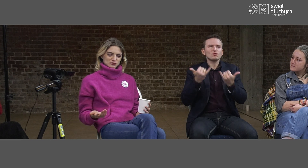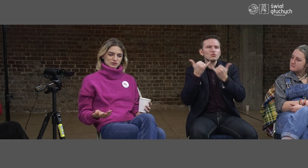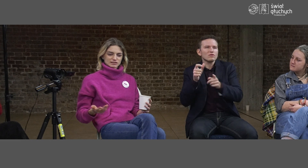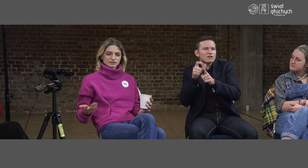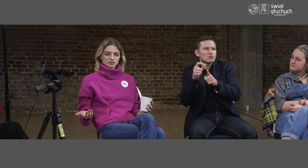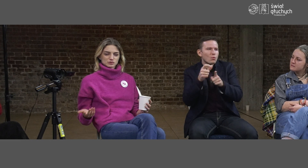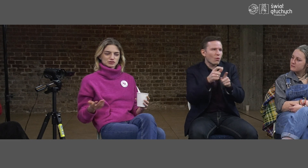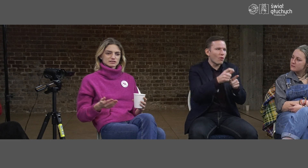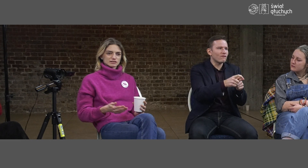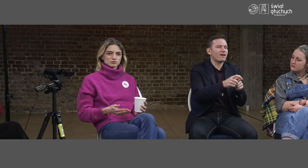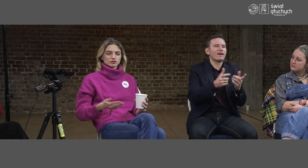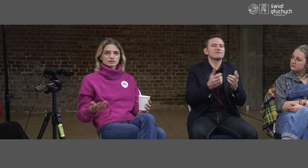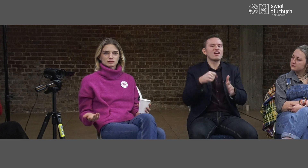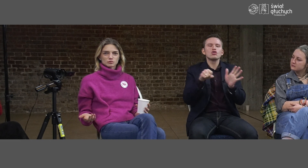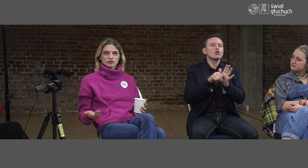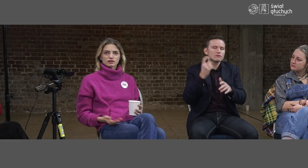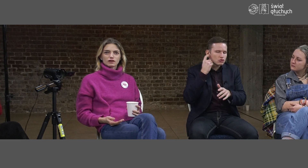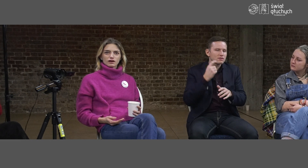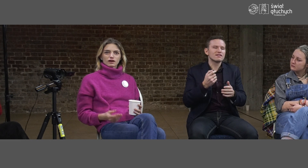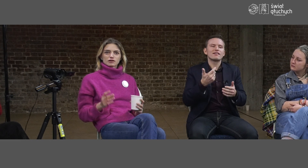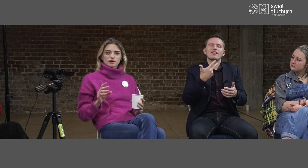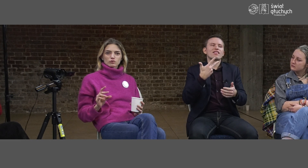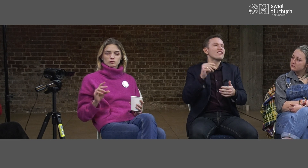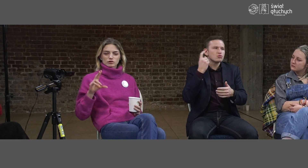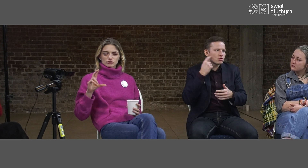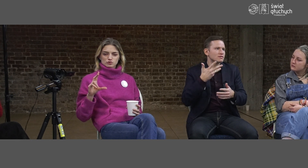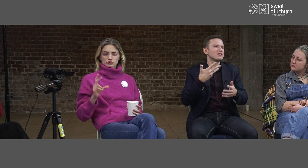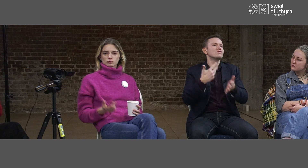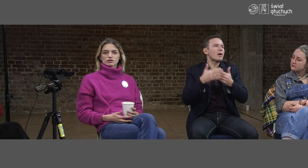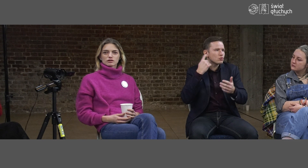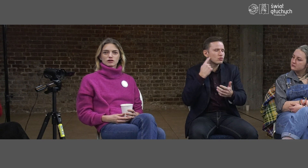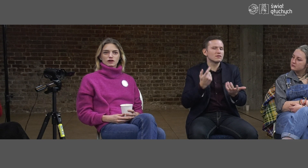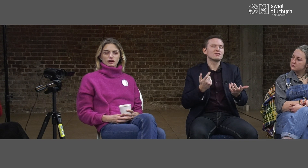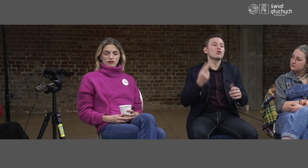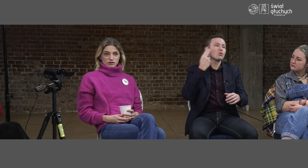hearing, hard of hearing, hearing impaired, deaf, lowercase "d" deaf, uppercase "D" Deaf —